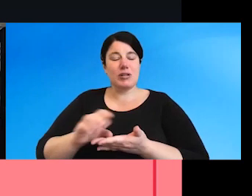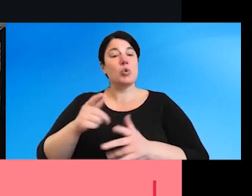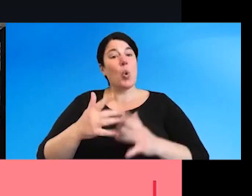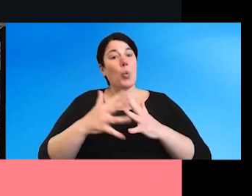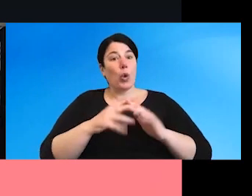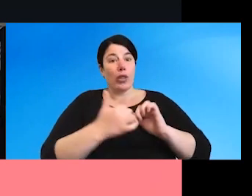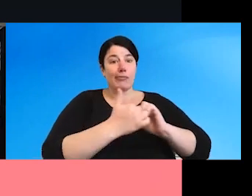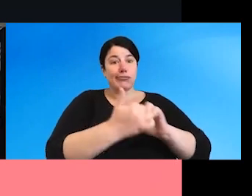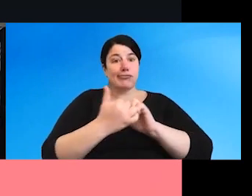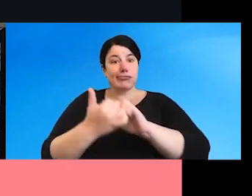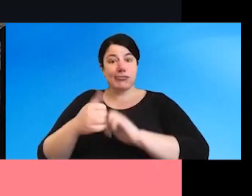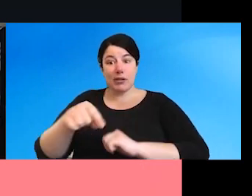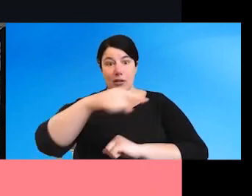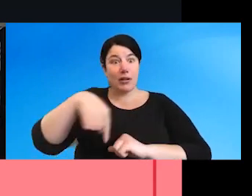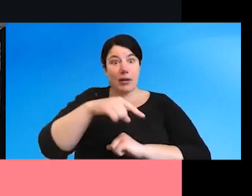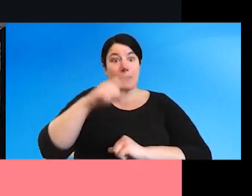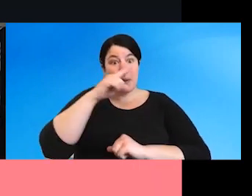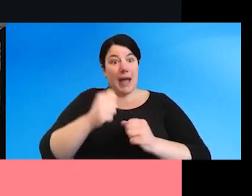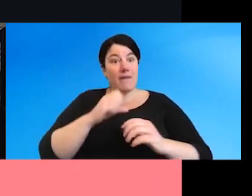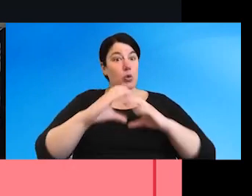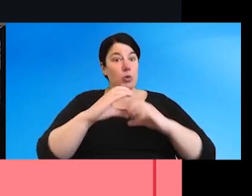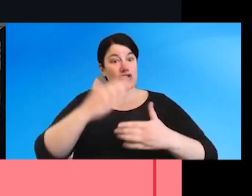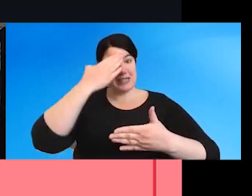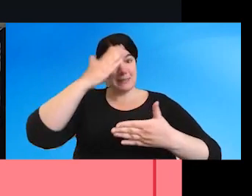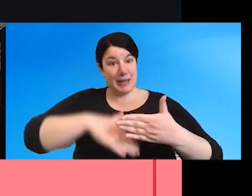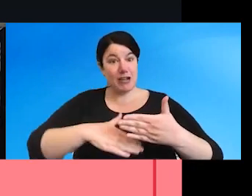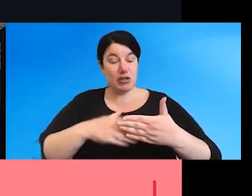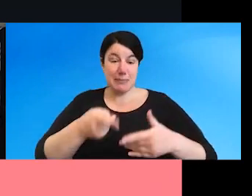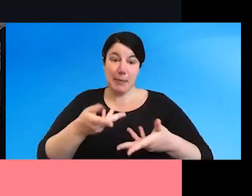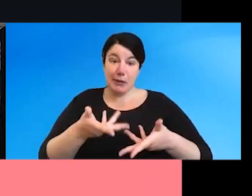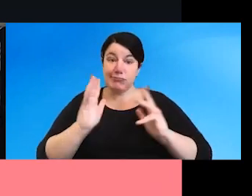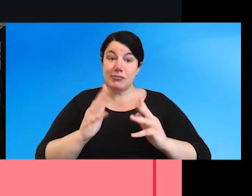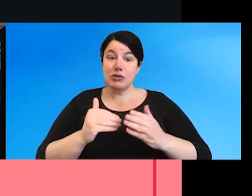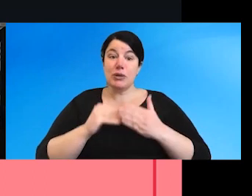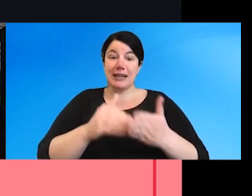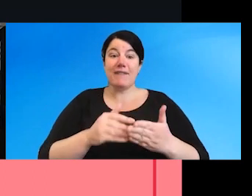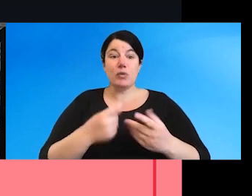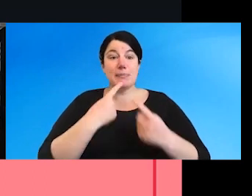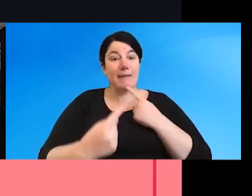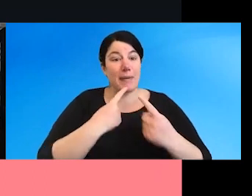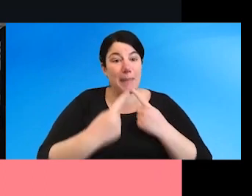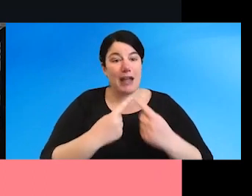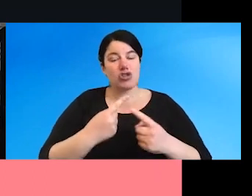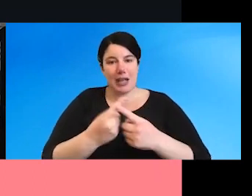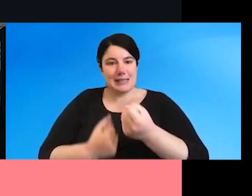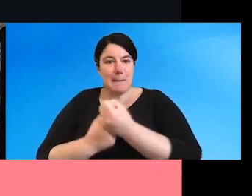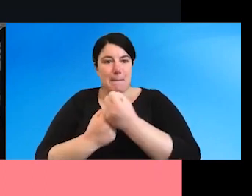have, who have communications experience, who may be generous and offer some guidance and support.